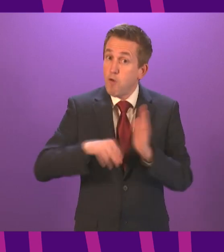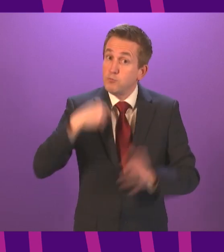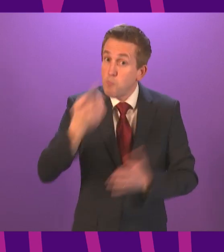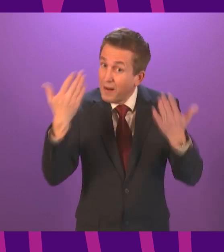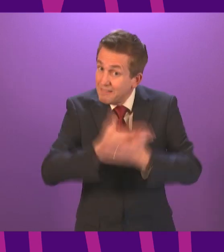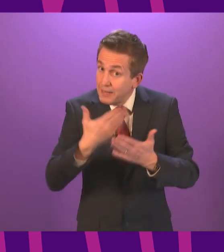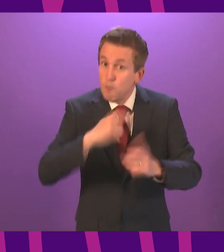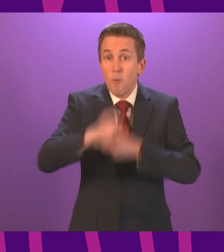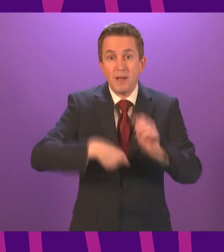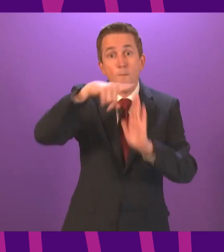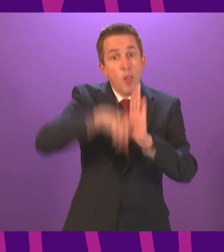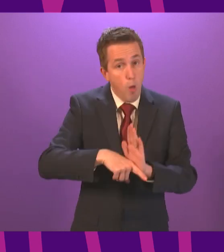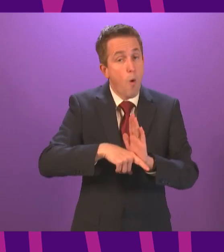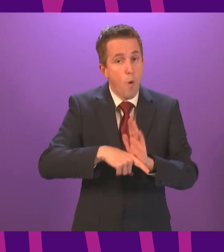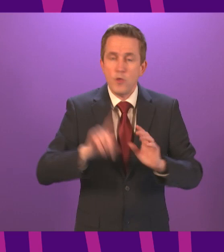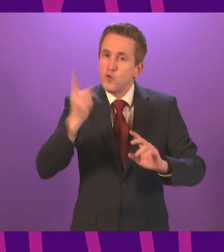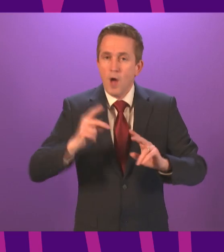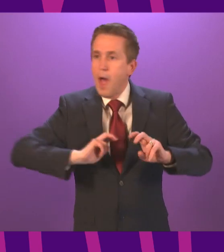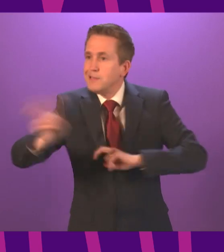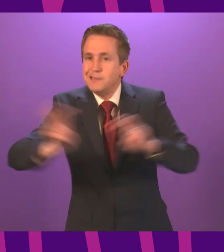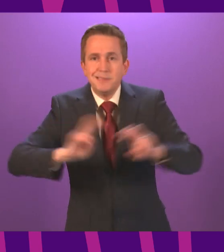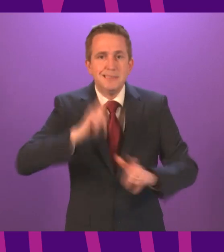about them can be found on the Scottish Government website.